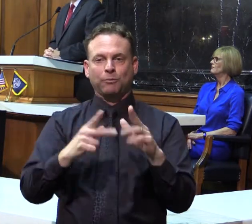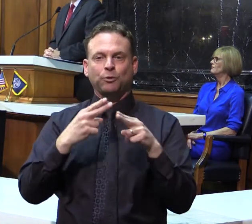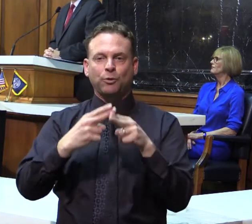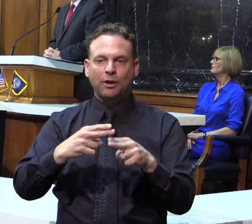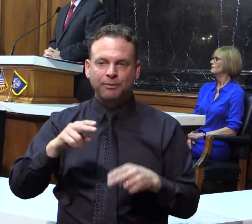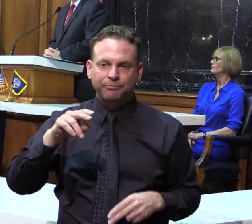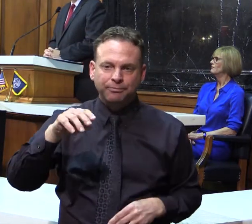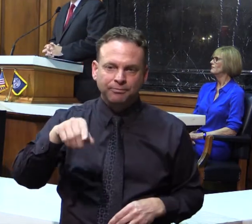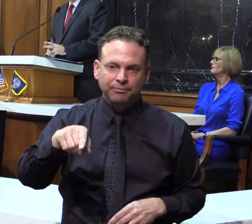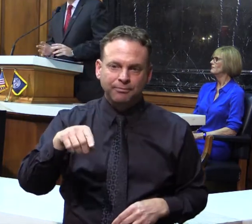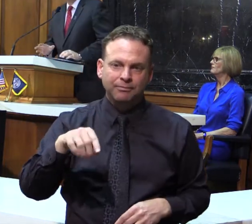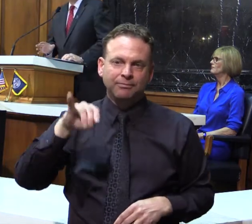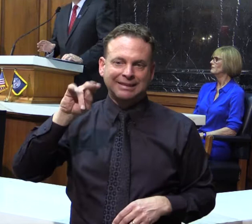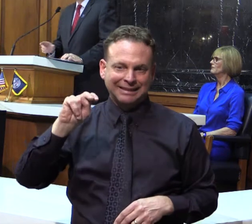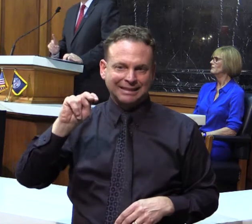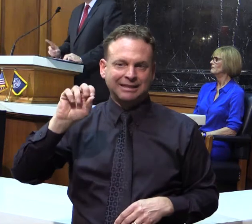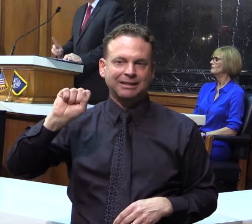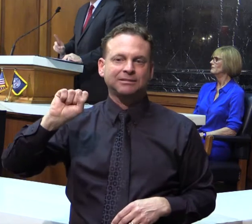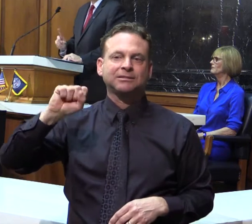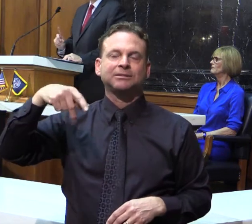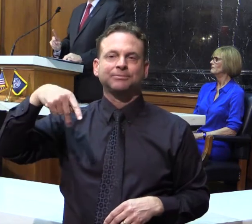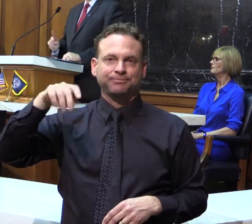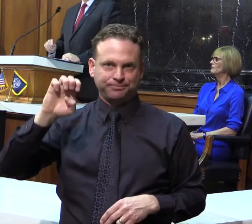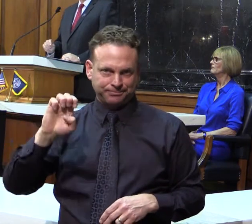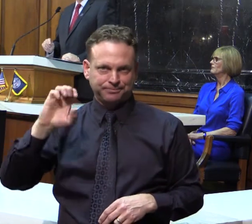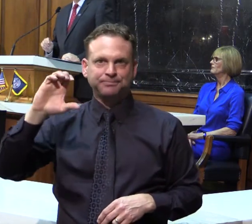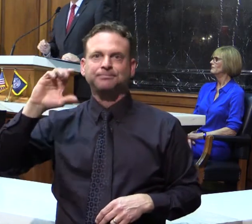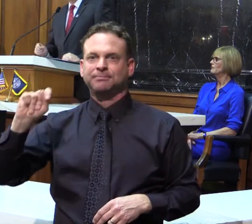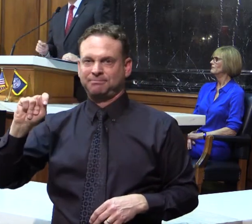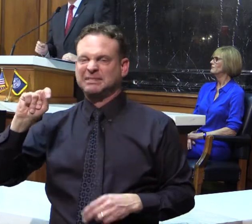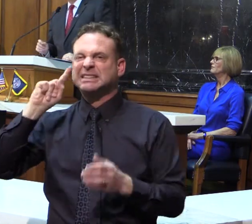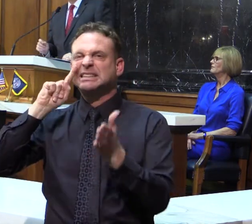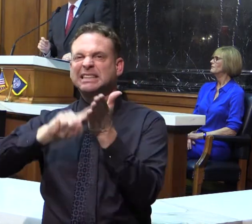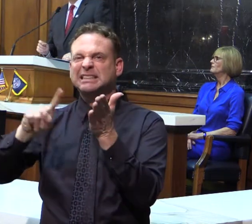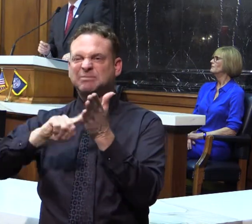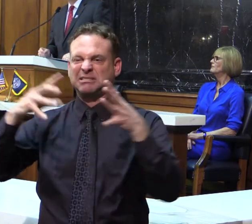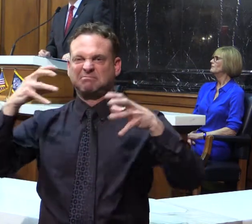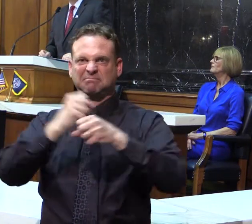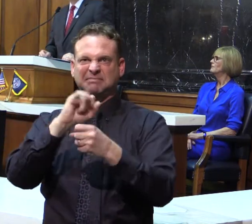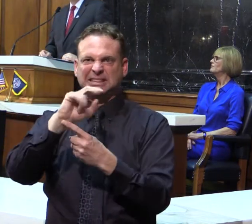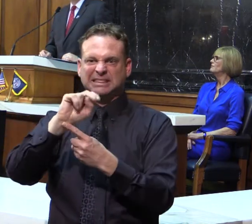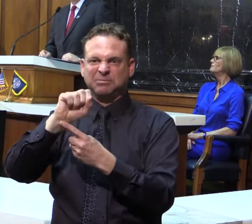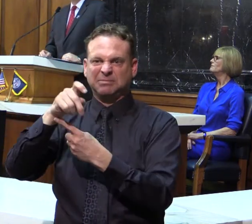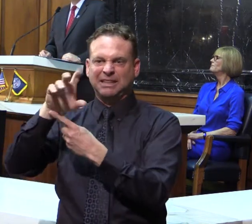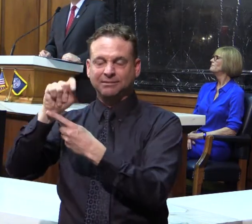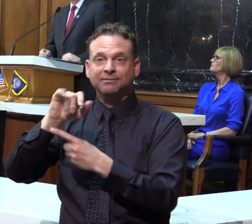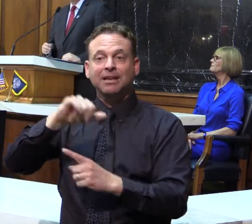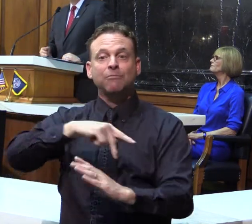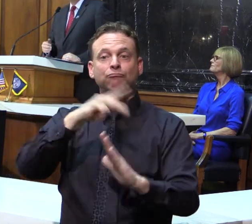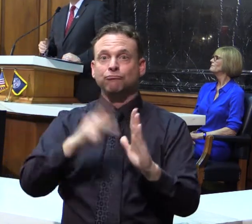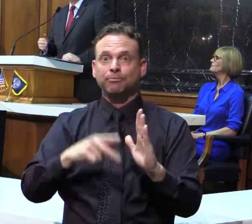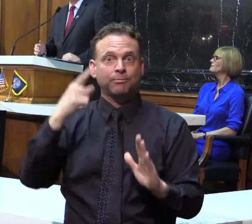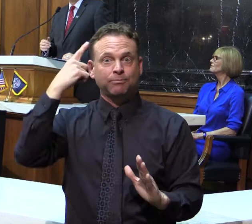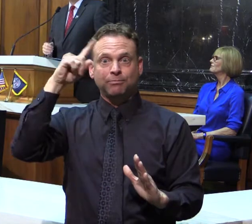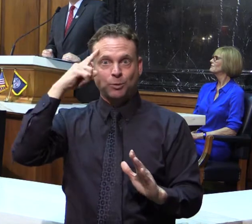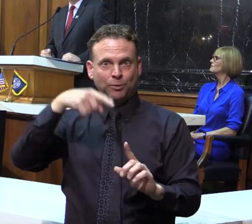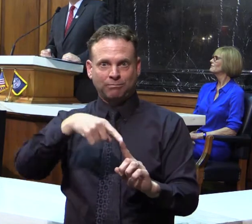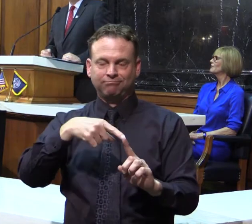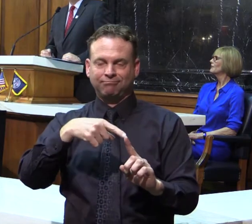In September, just one hospital was using the new system; now…more than half are on